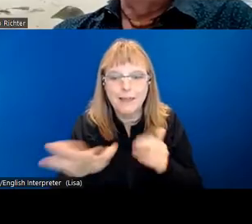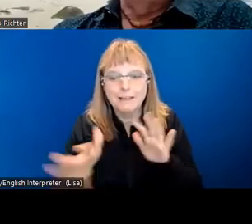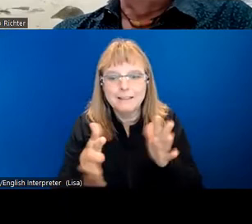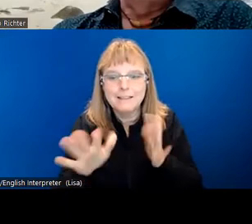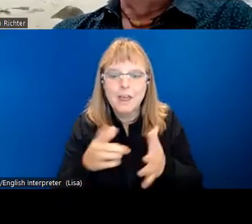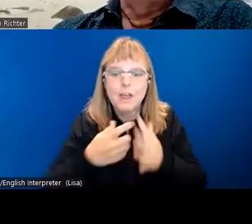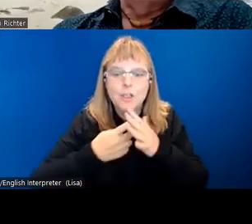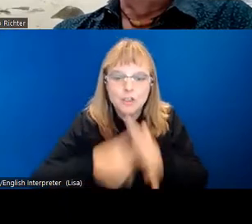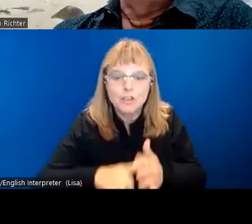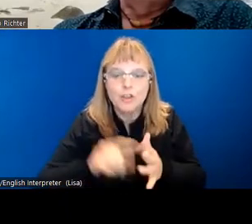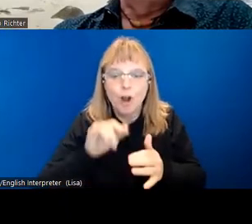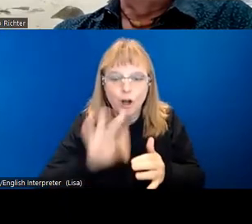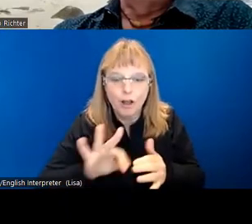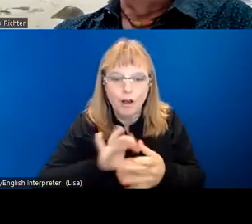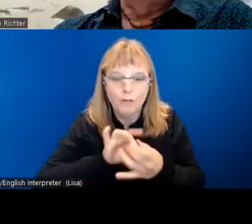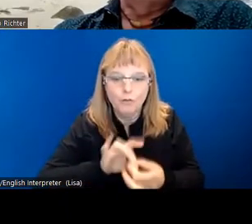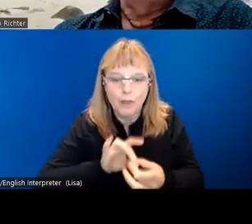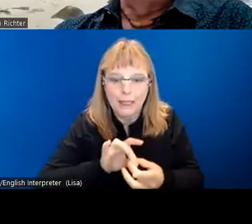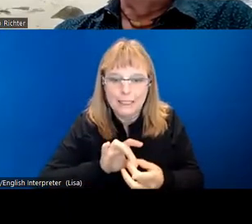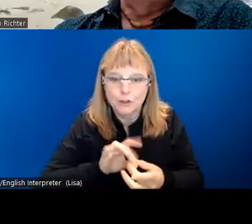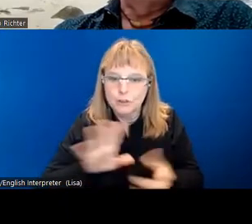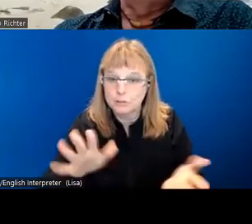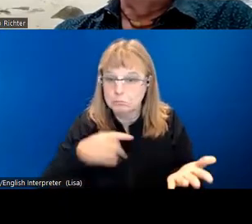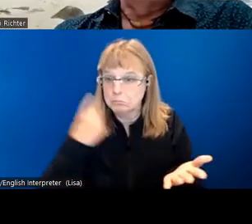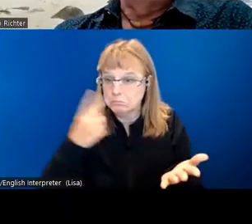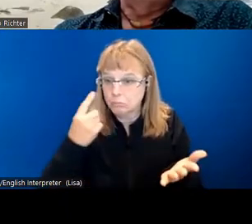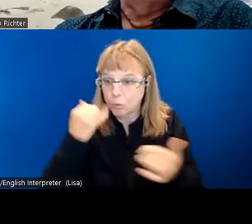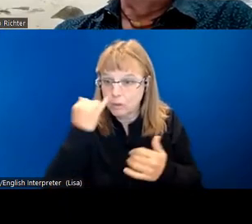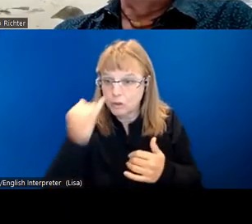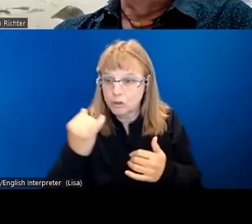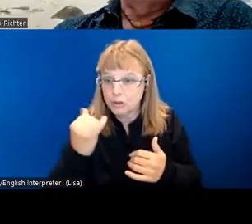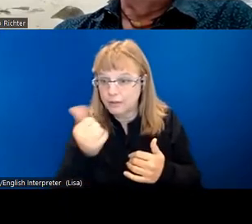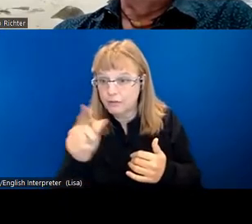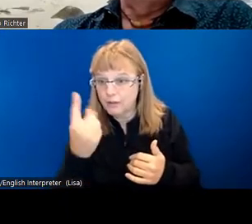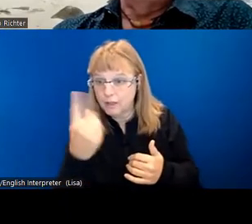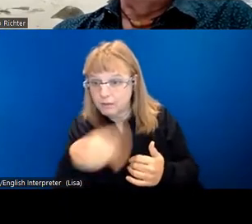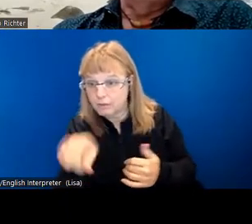but I'm wondering if either of you would be willing to share a little bit about why you come